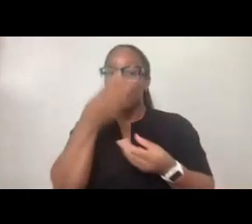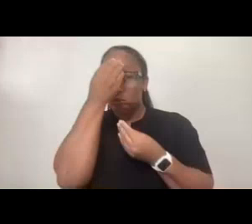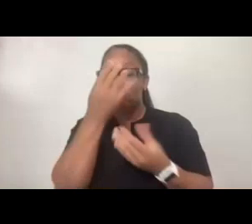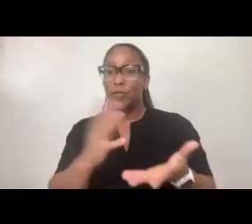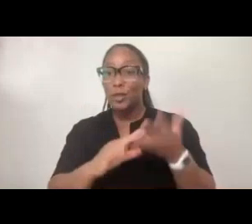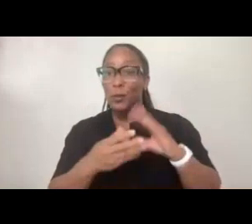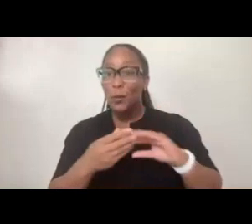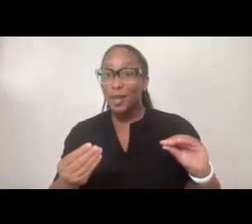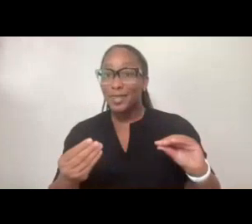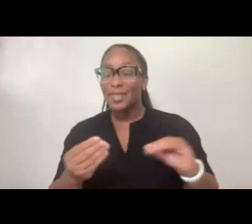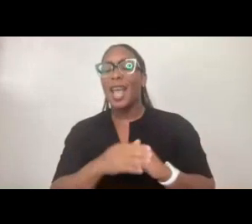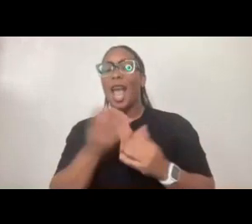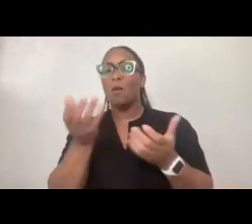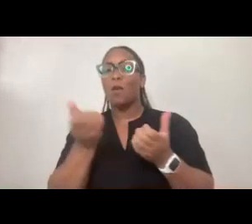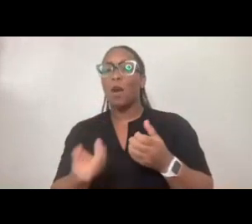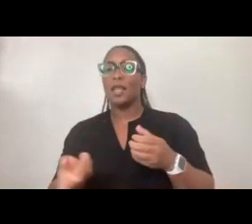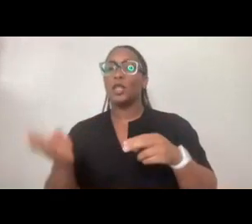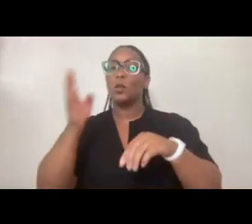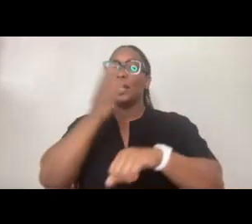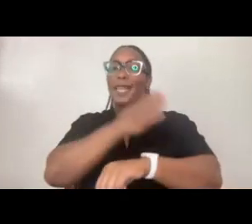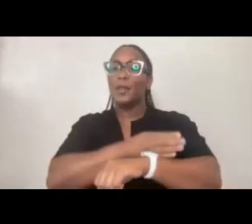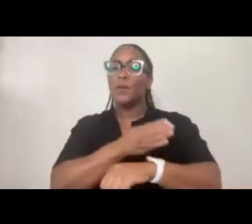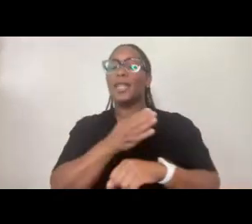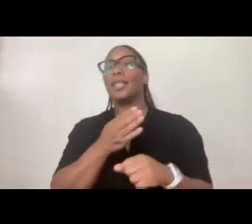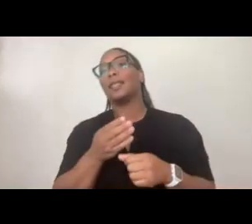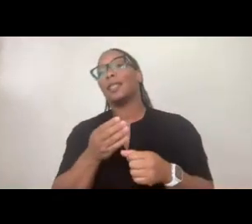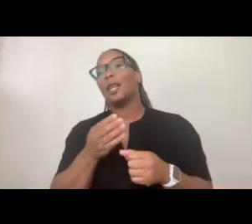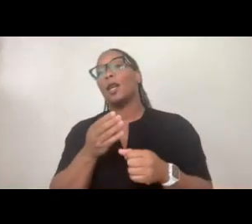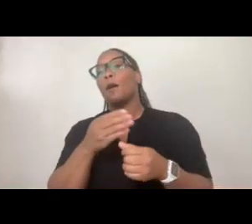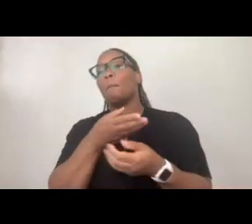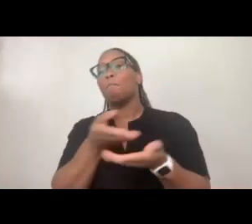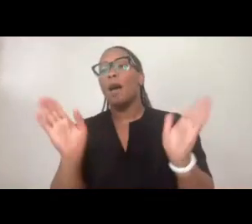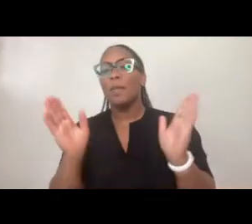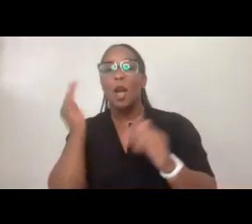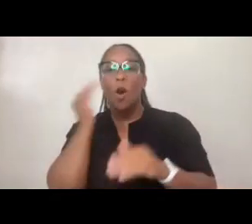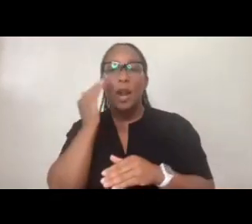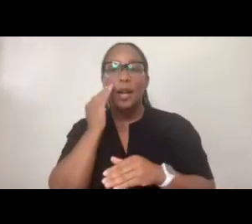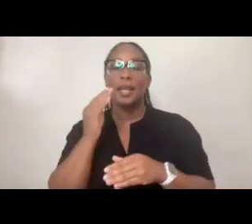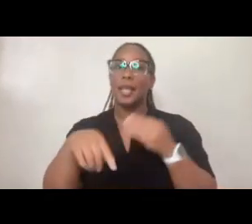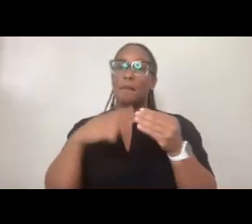And we also want to increase public awareness of the digital sustainability.